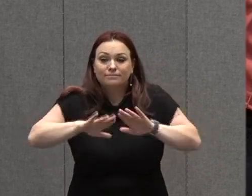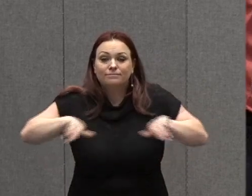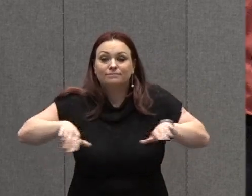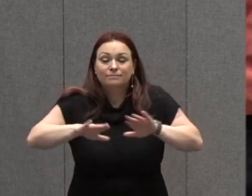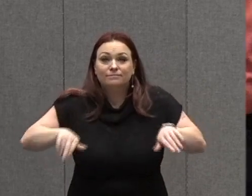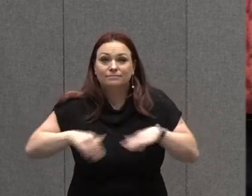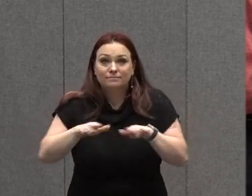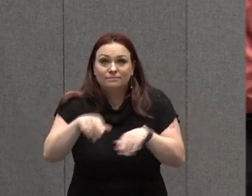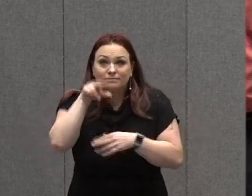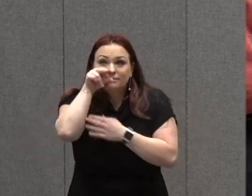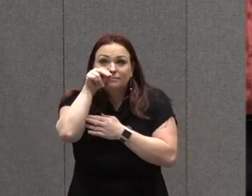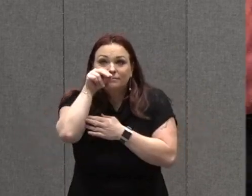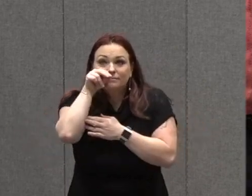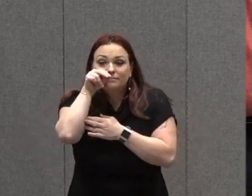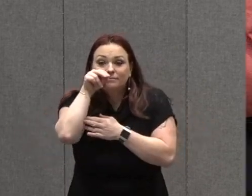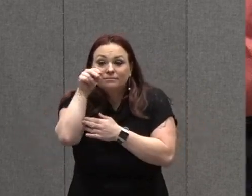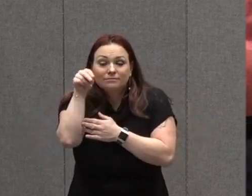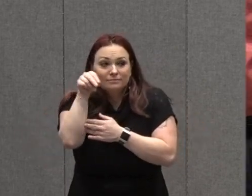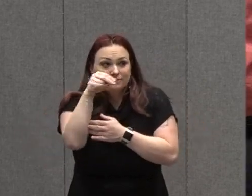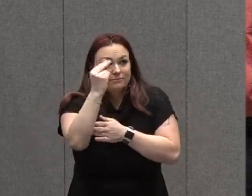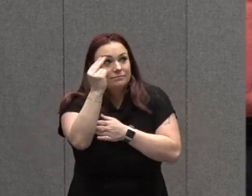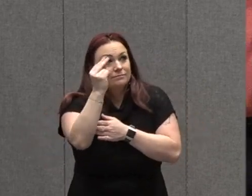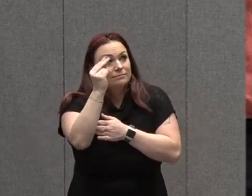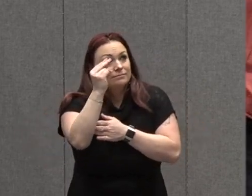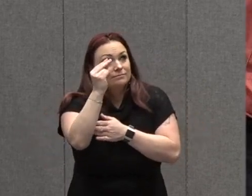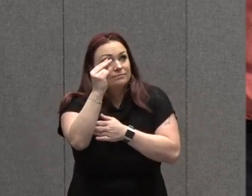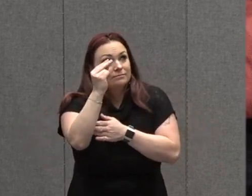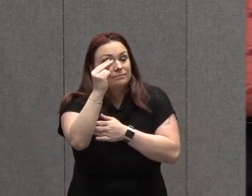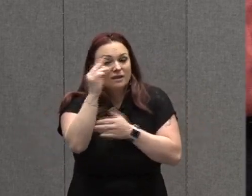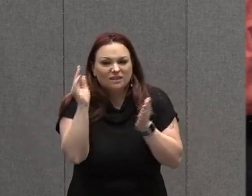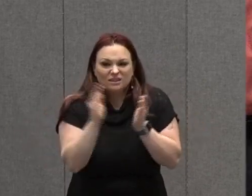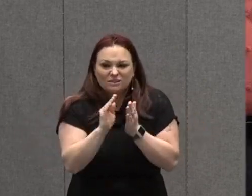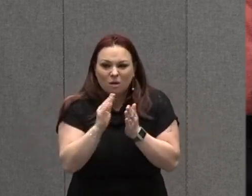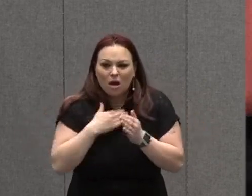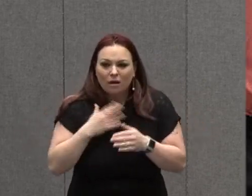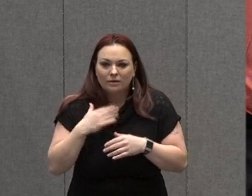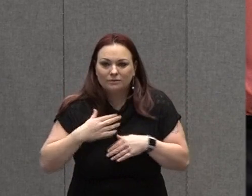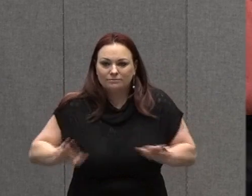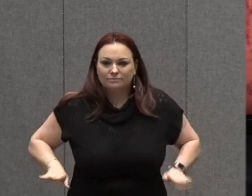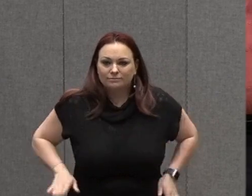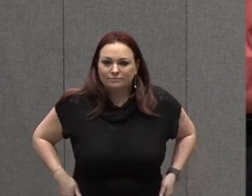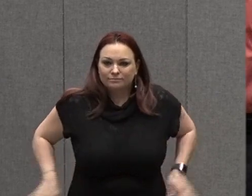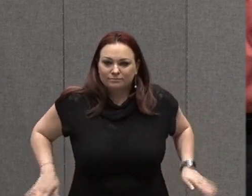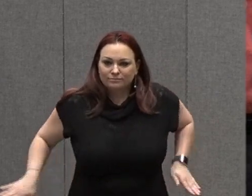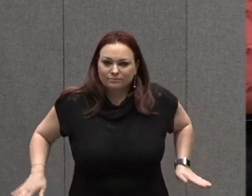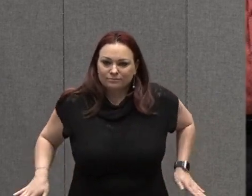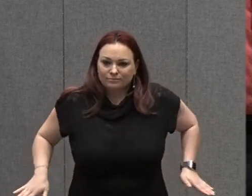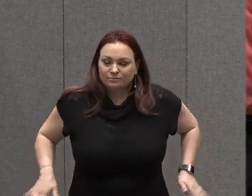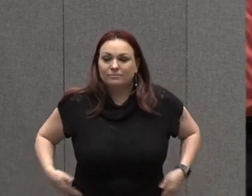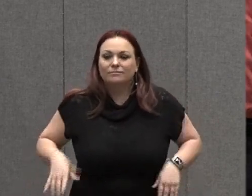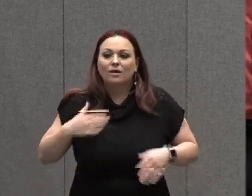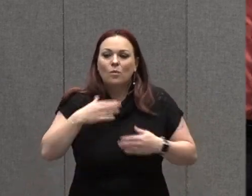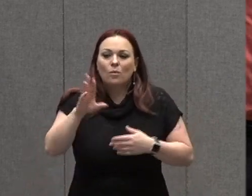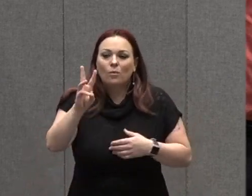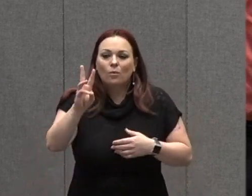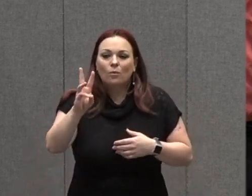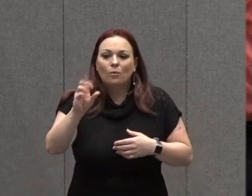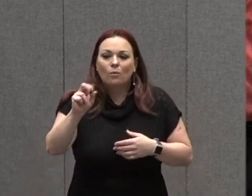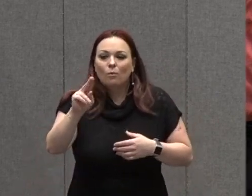They turn their heads on one side and look up at us. The small ducks waggle their tails and quack. They say gank-gank wonk-wonk gank-gank.